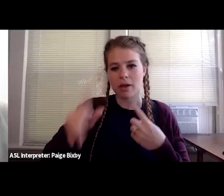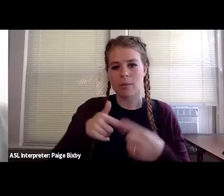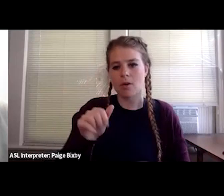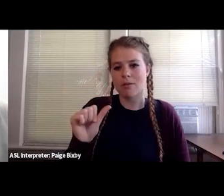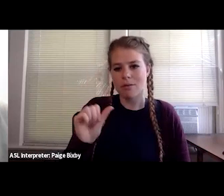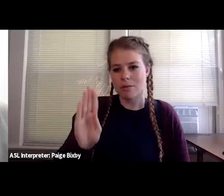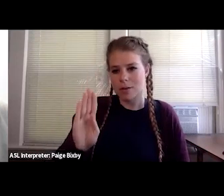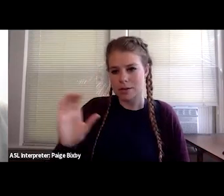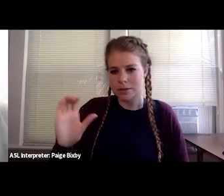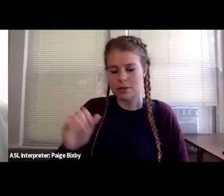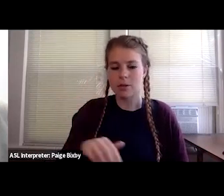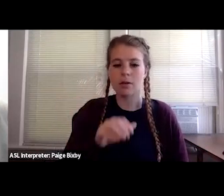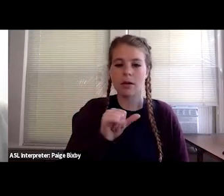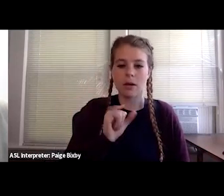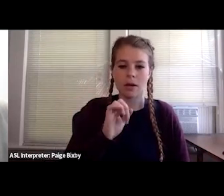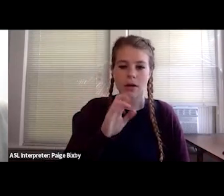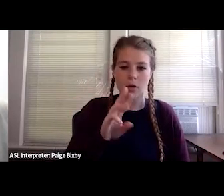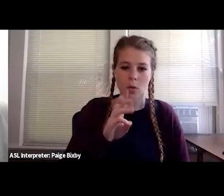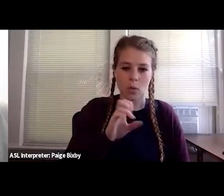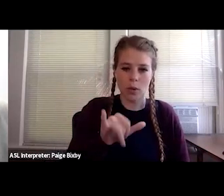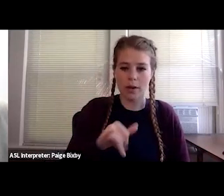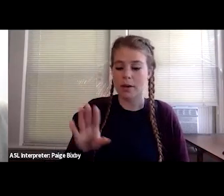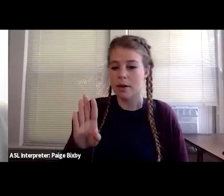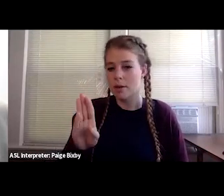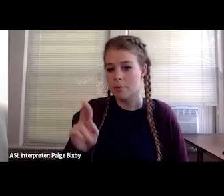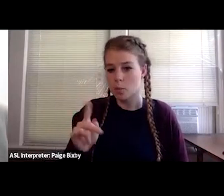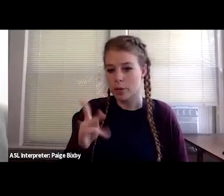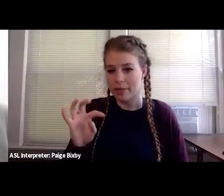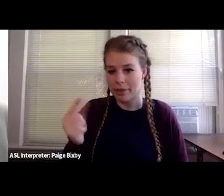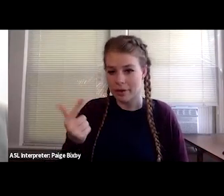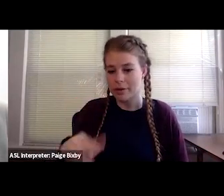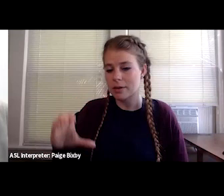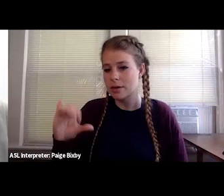airway, breathing, circulation. You know, we're making sure the person has nothing in their mouth,